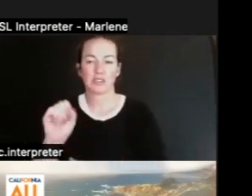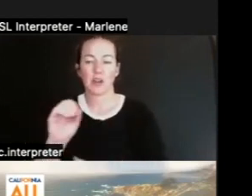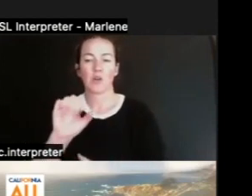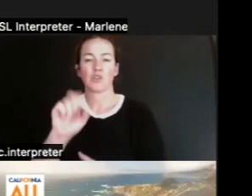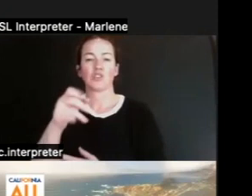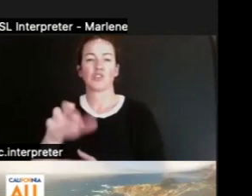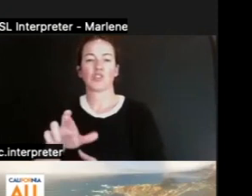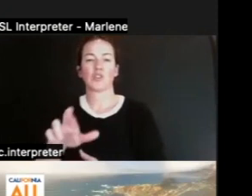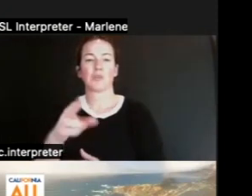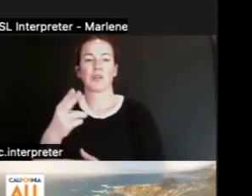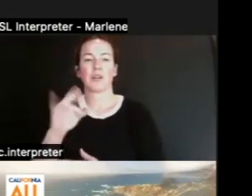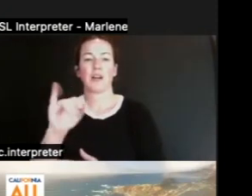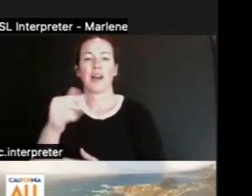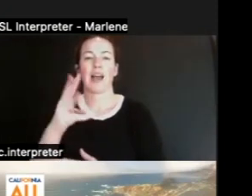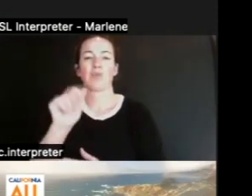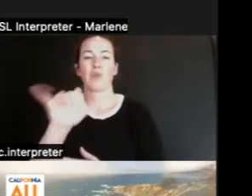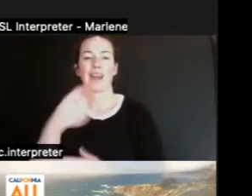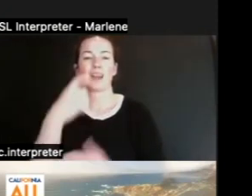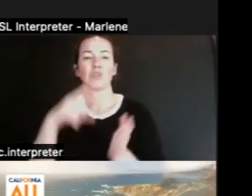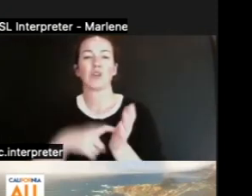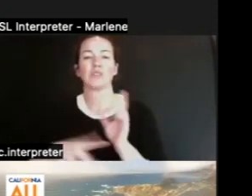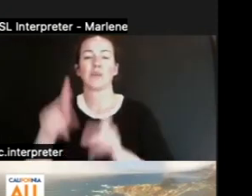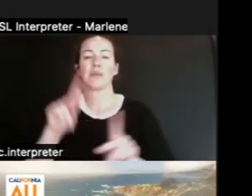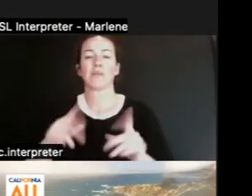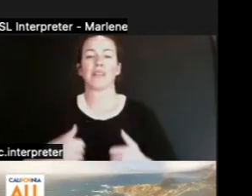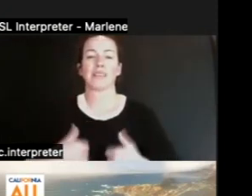number of MD people are living residents living in multi dwelling units. The maps aren't correct,